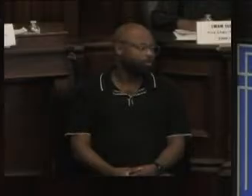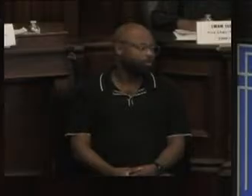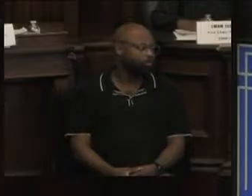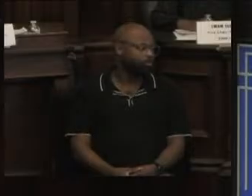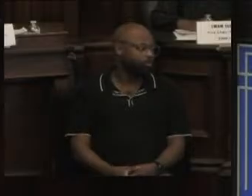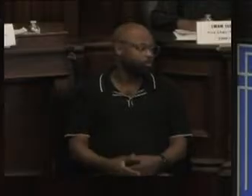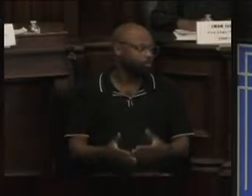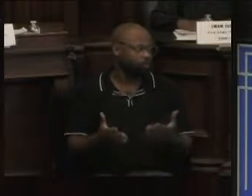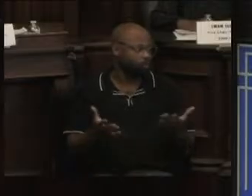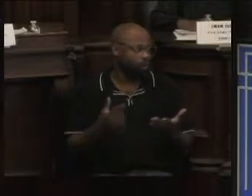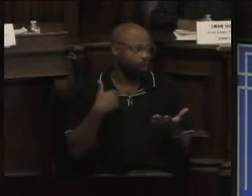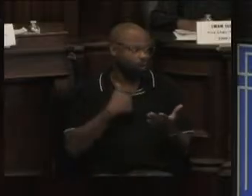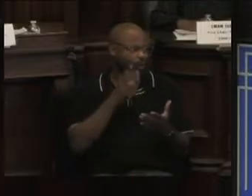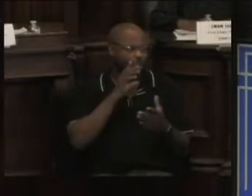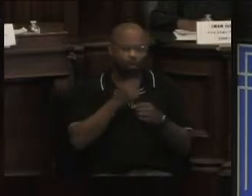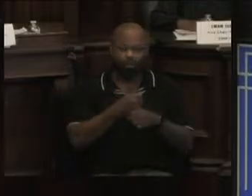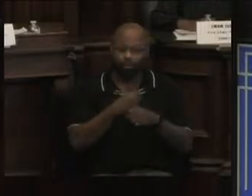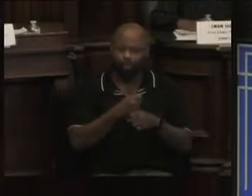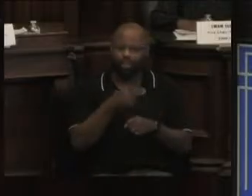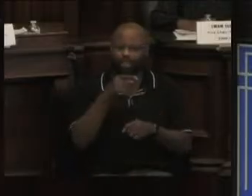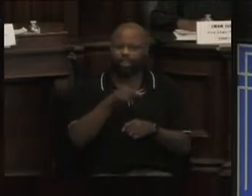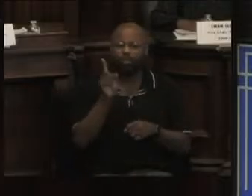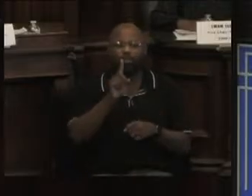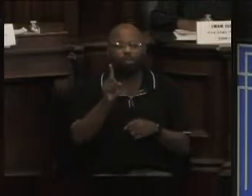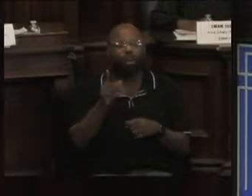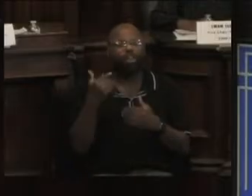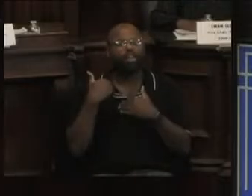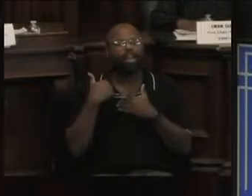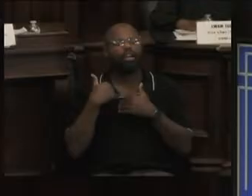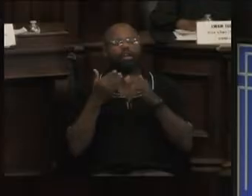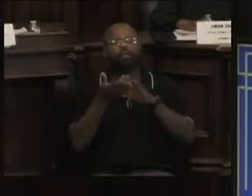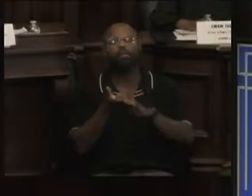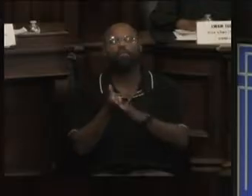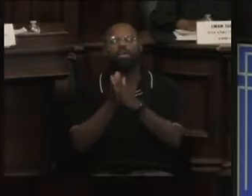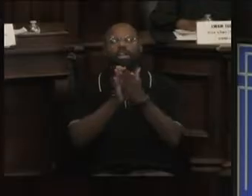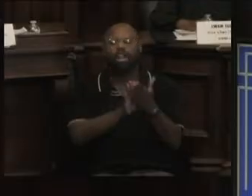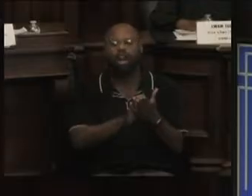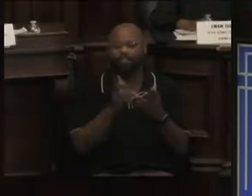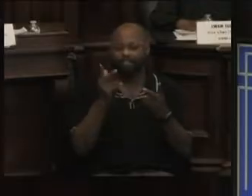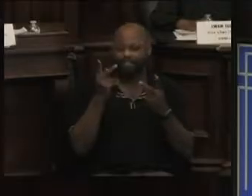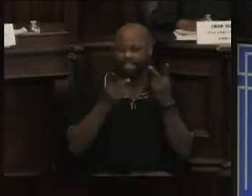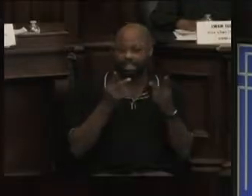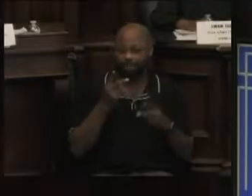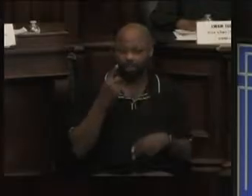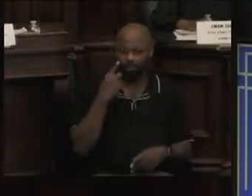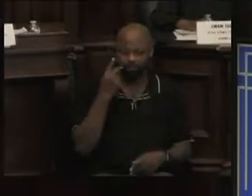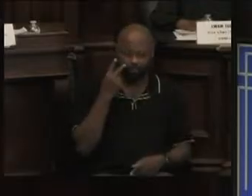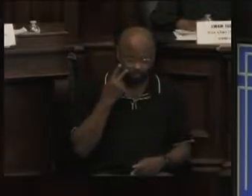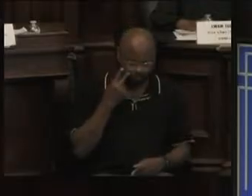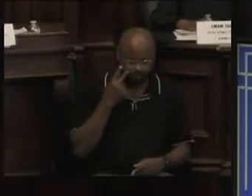conversations. So what we will